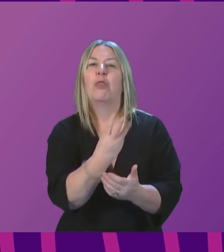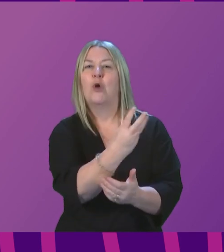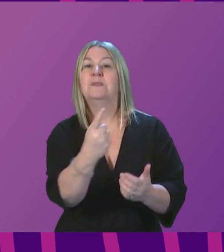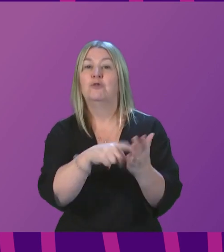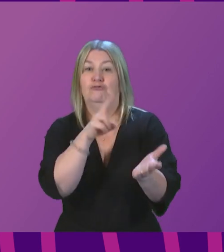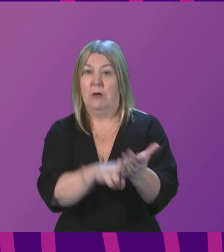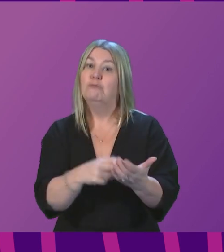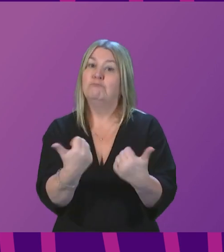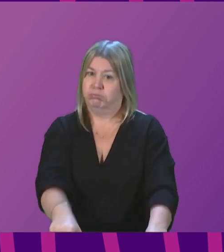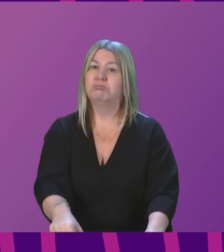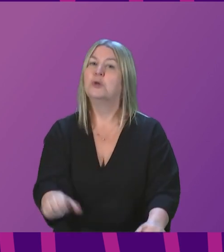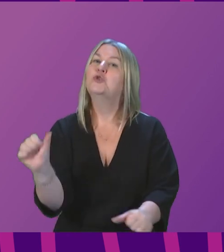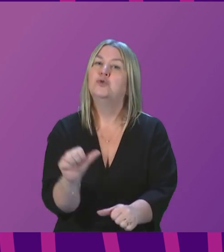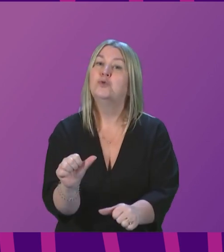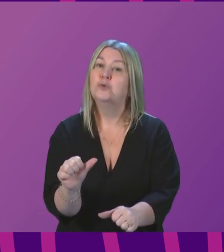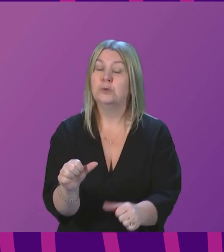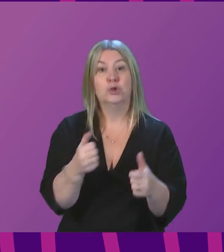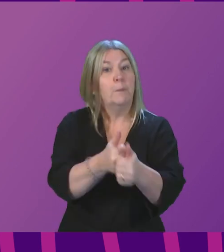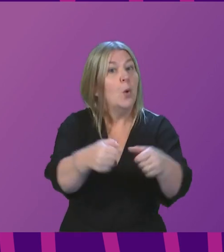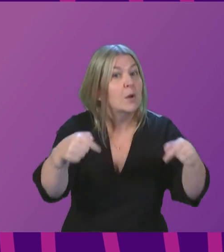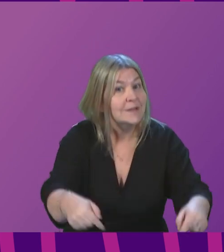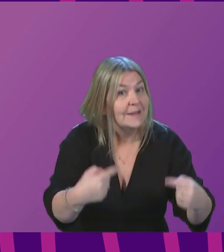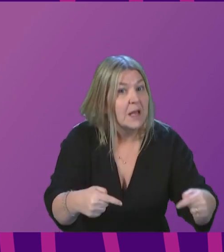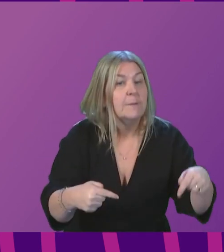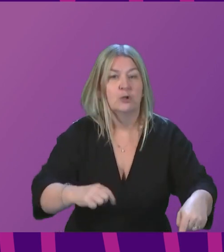That is support that is available here but not available elsewhere.